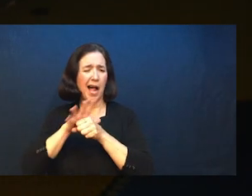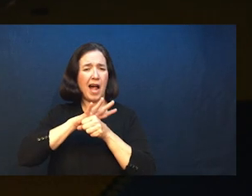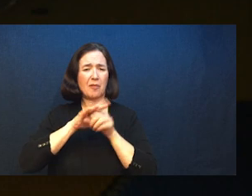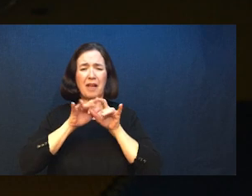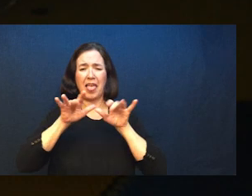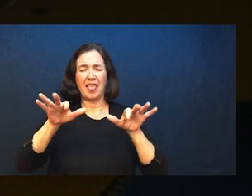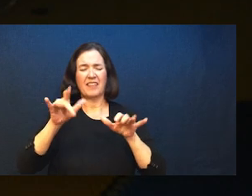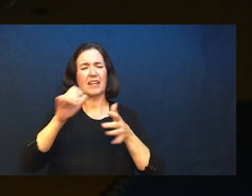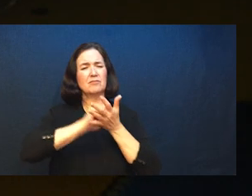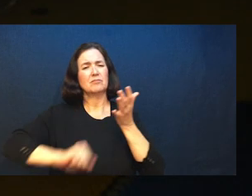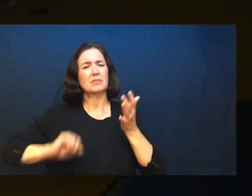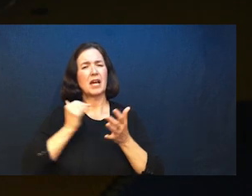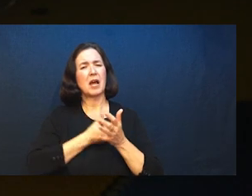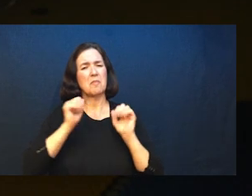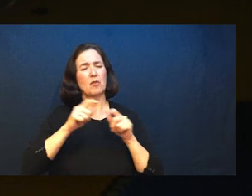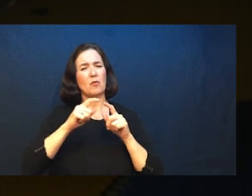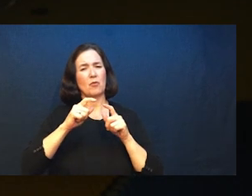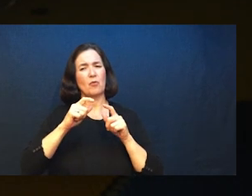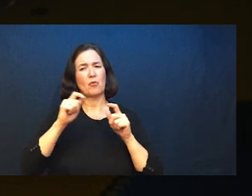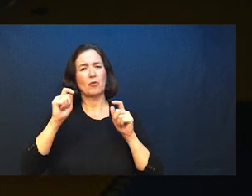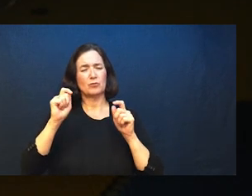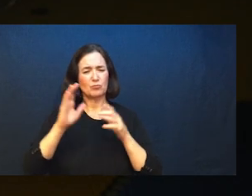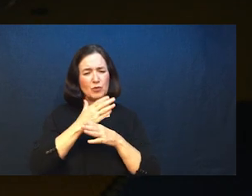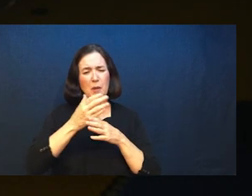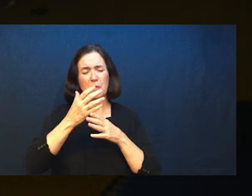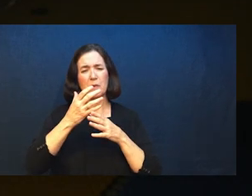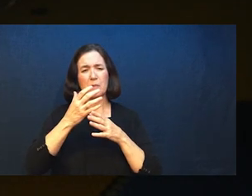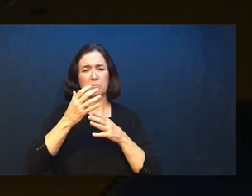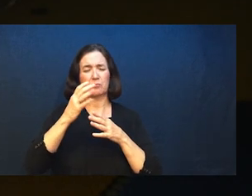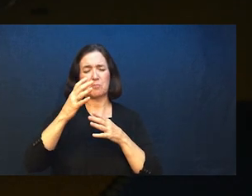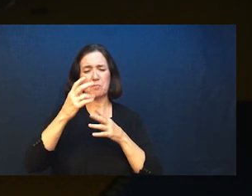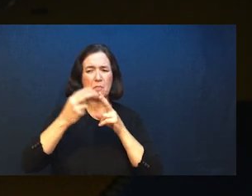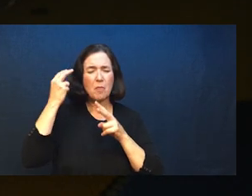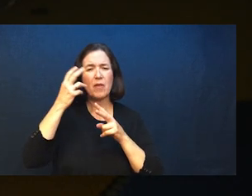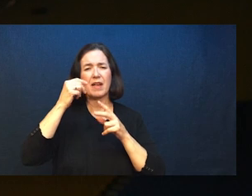has taken away our ability to celebrate, to share memories, and to formally say goodbye.